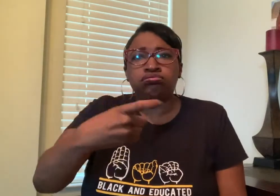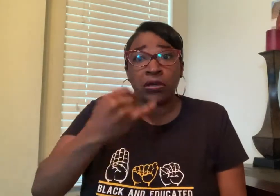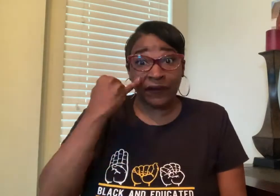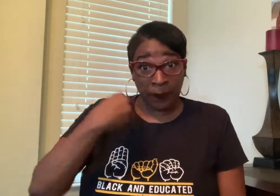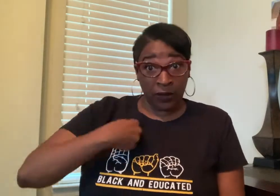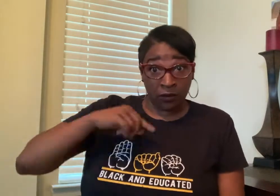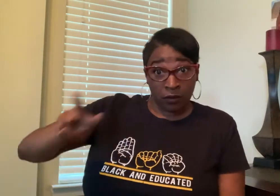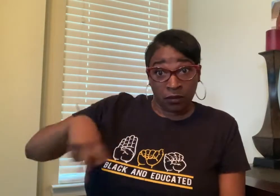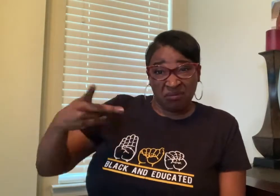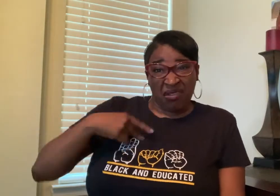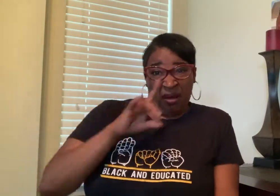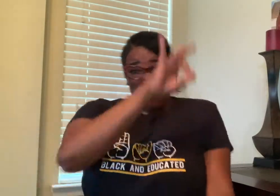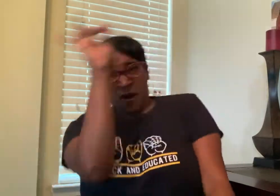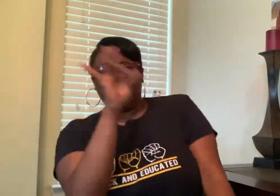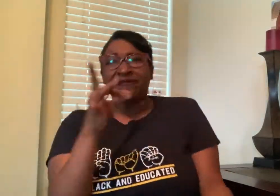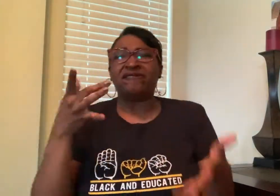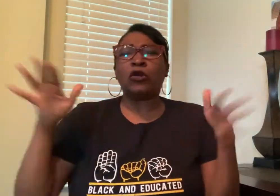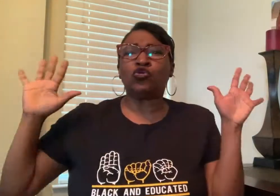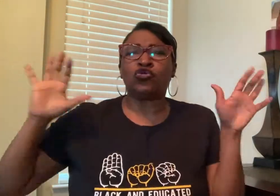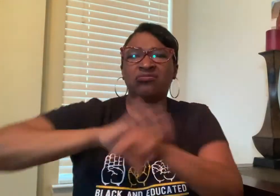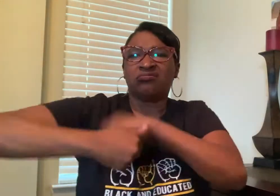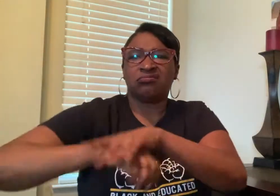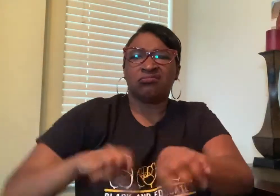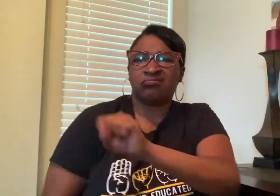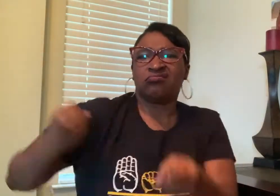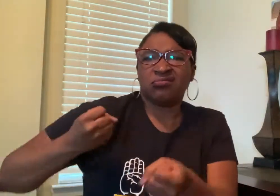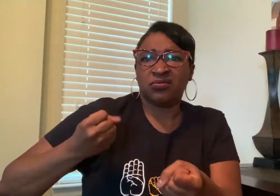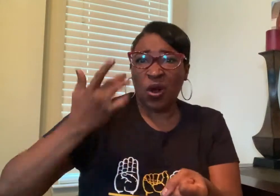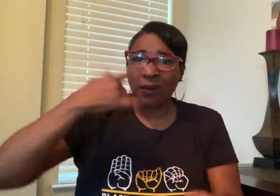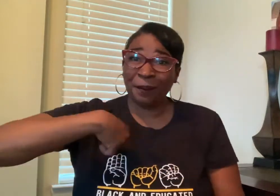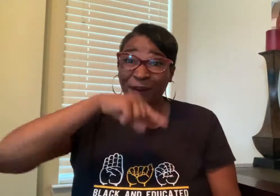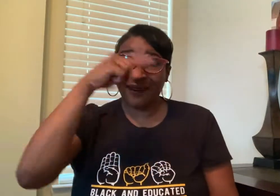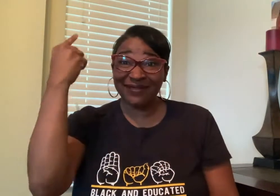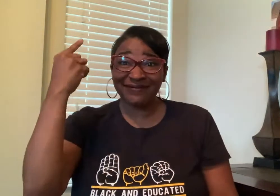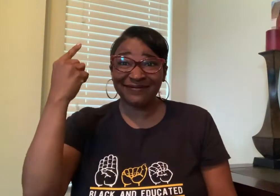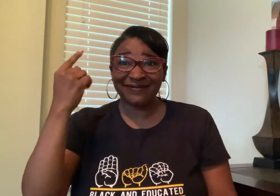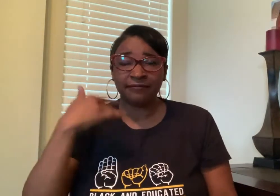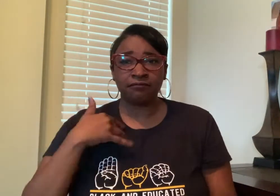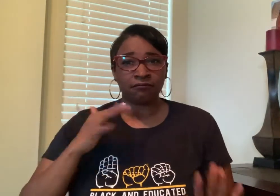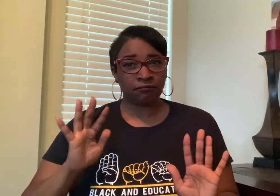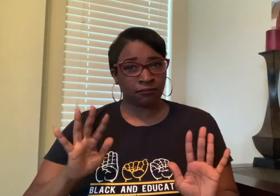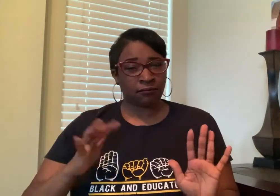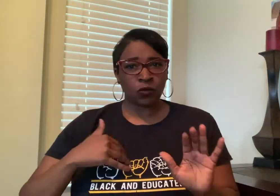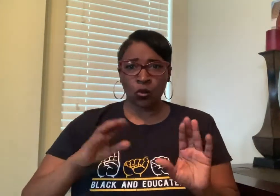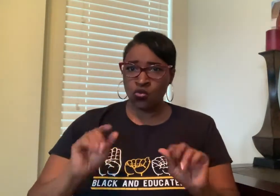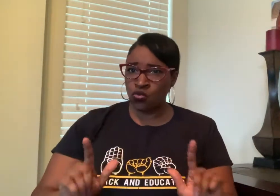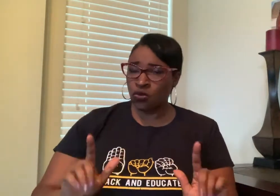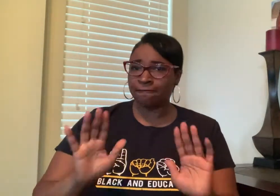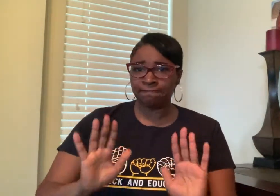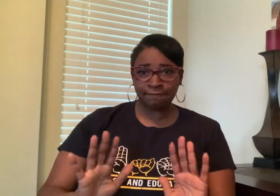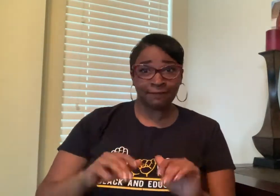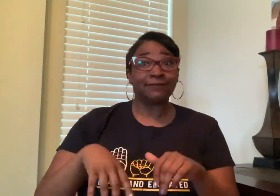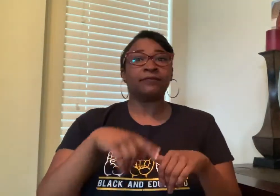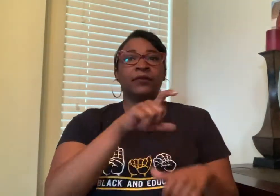Now, if I had talked to the officers with that attitude, they would have taken me down to the floor and detained me just because I’m black.